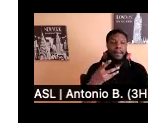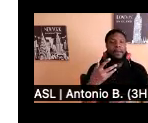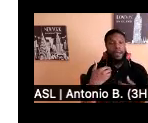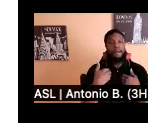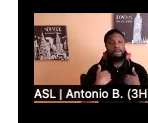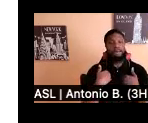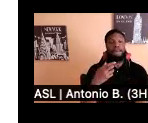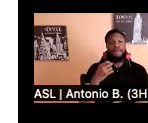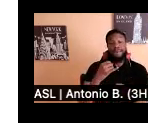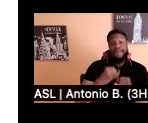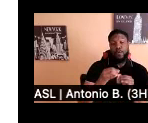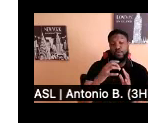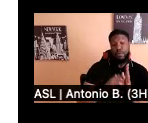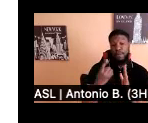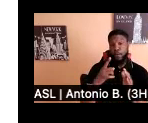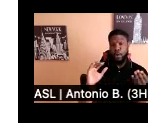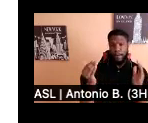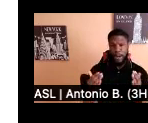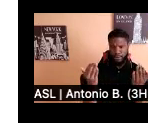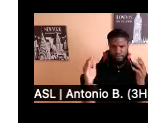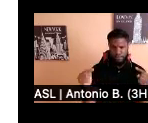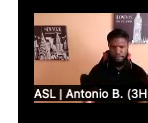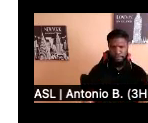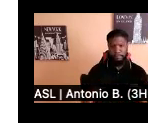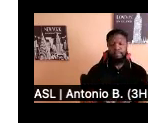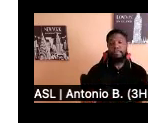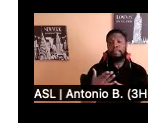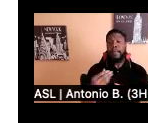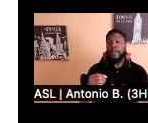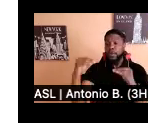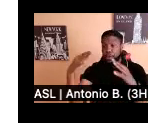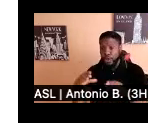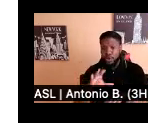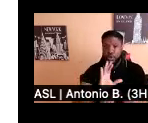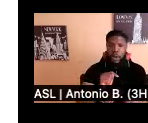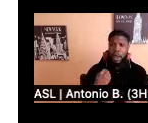I also surveyed the teachers of that course and the consultants at the writing center about their